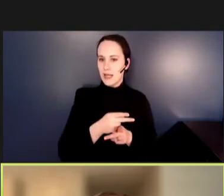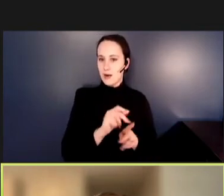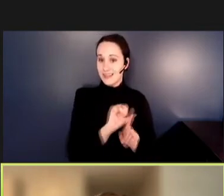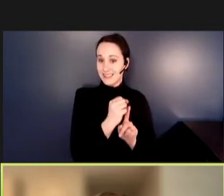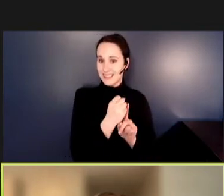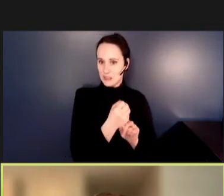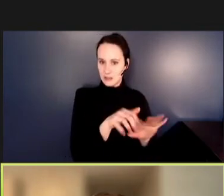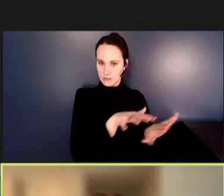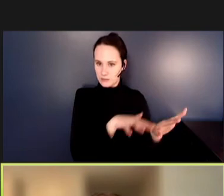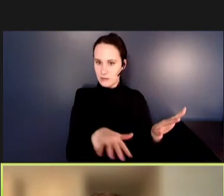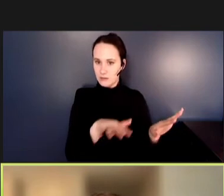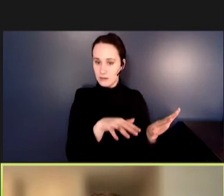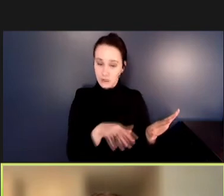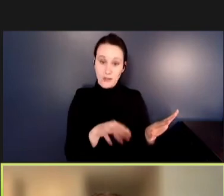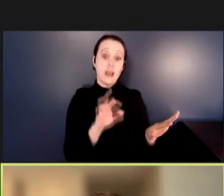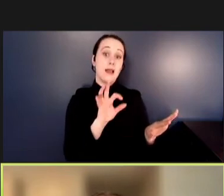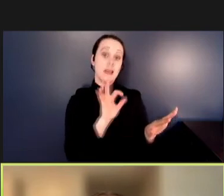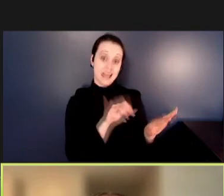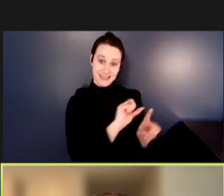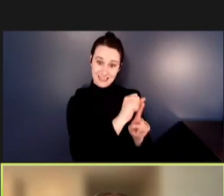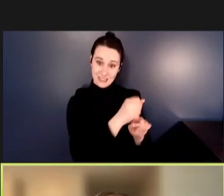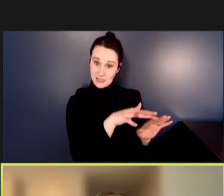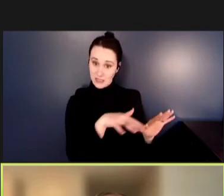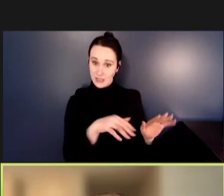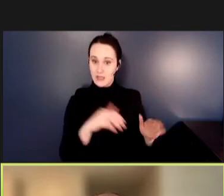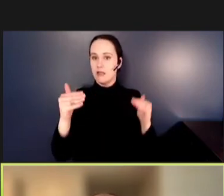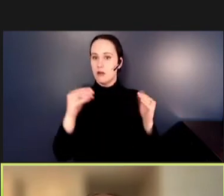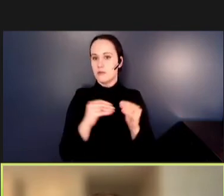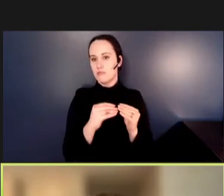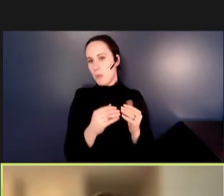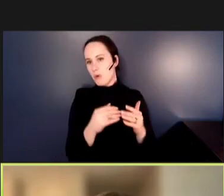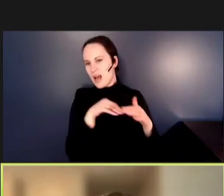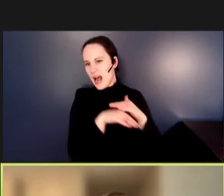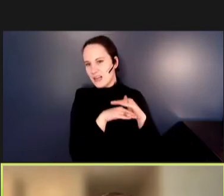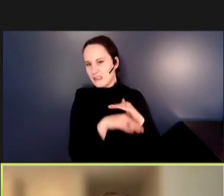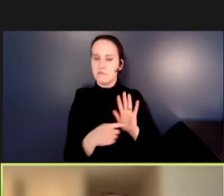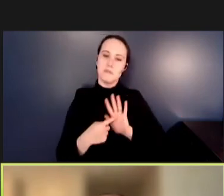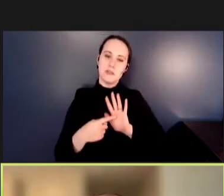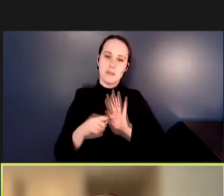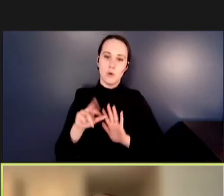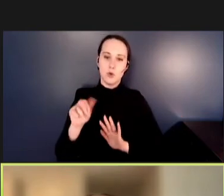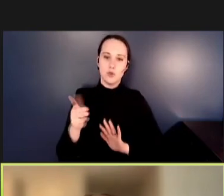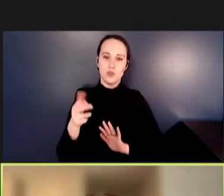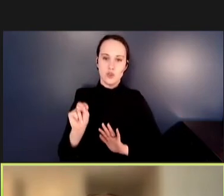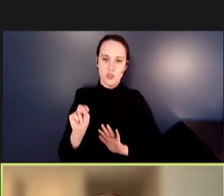regularly accessed by adults, and so thinking about urgent care facilities, pharmacies,